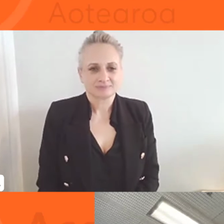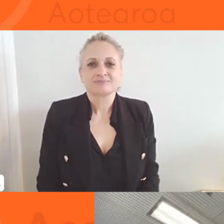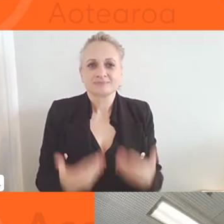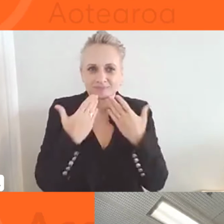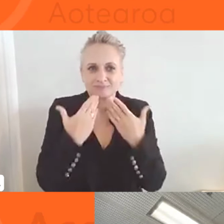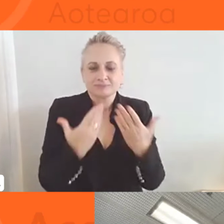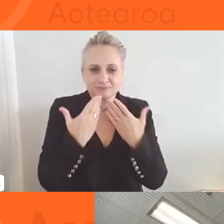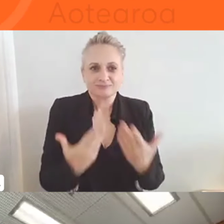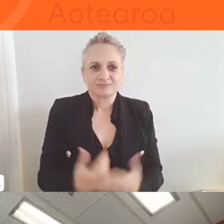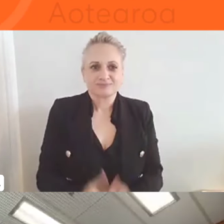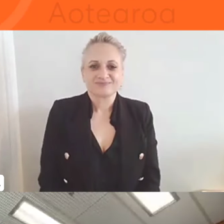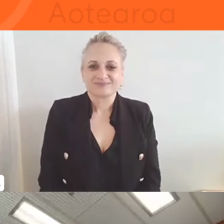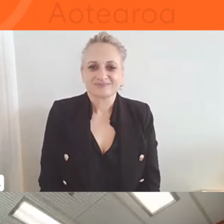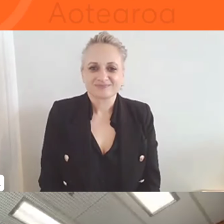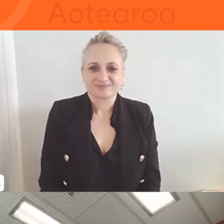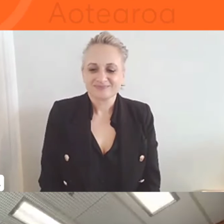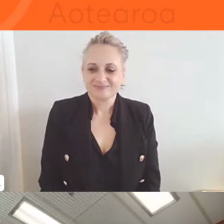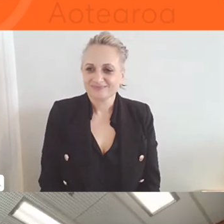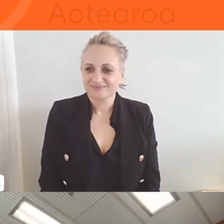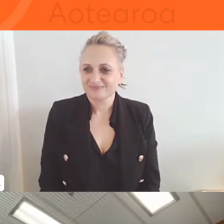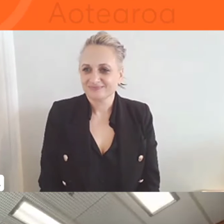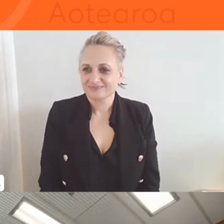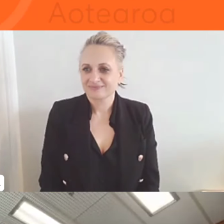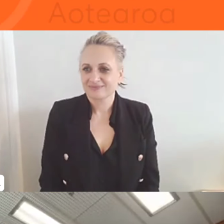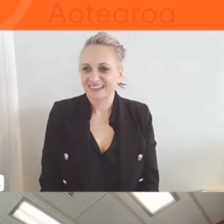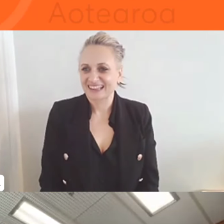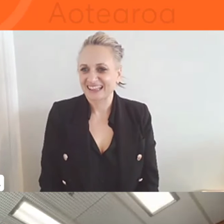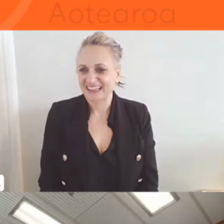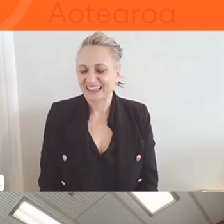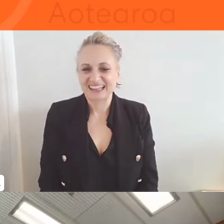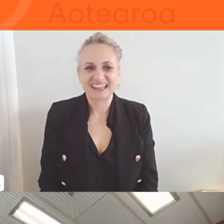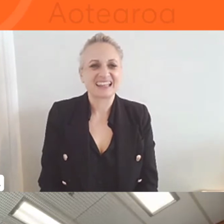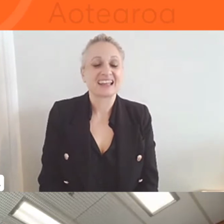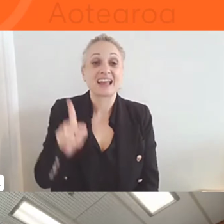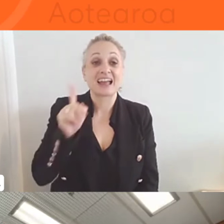Dr Hu, sorry, I just have to jump in here. Yeah. This conversation